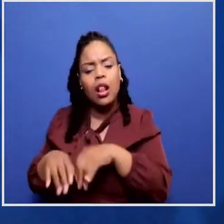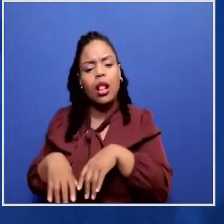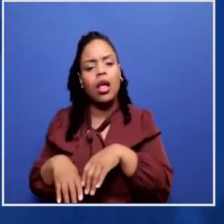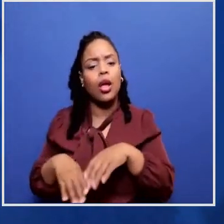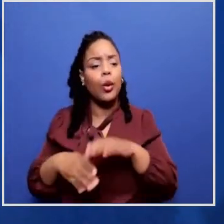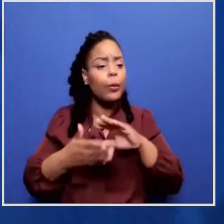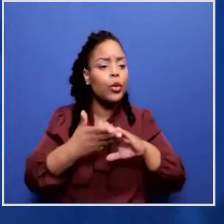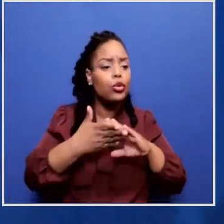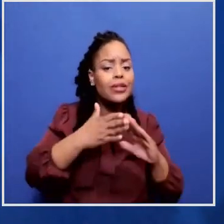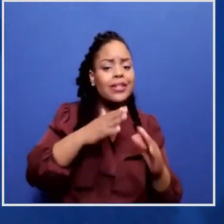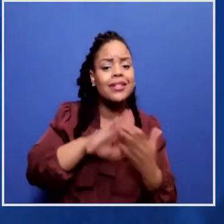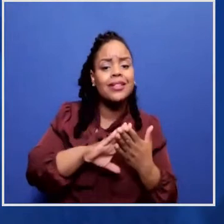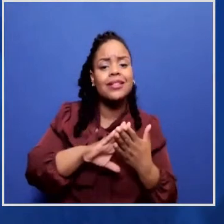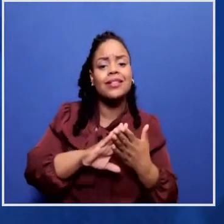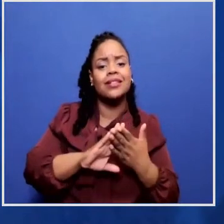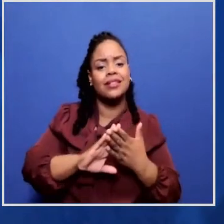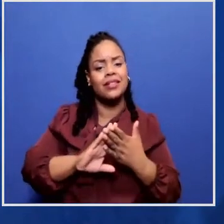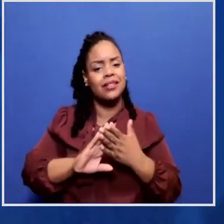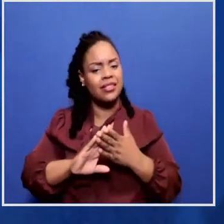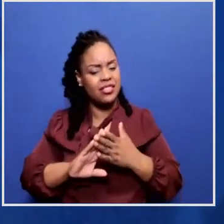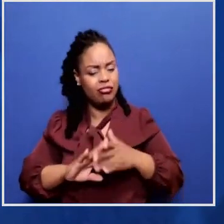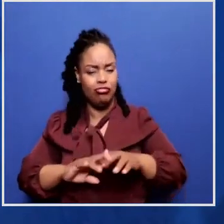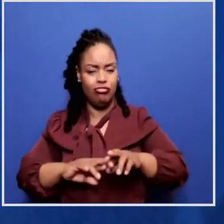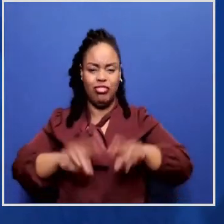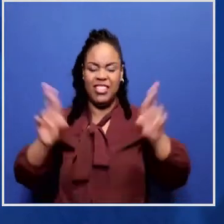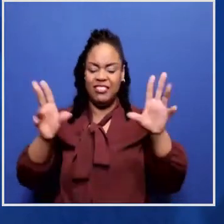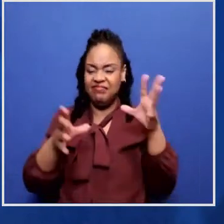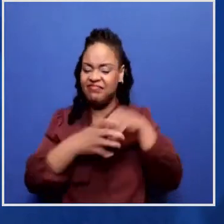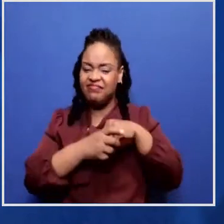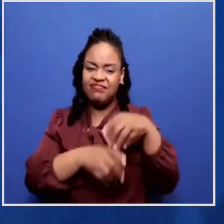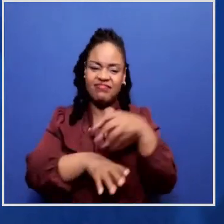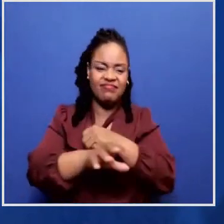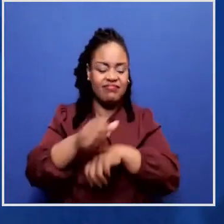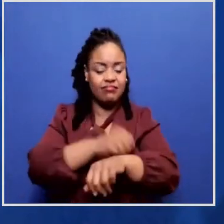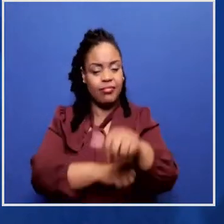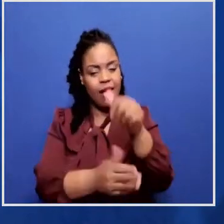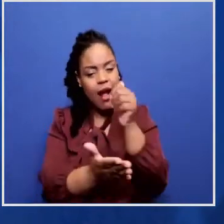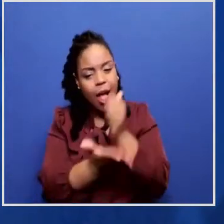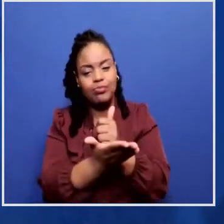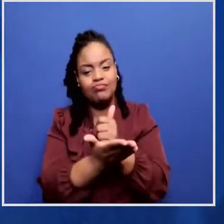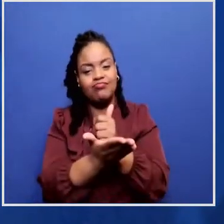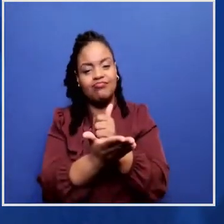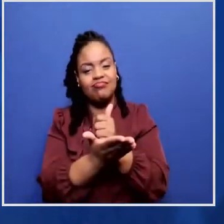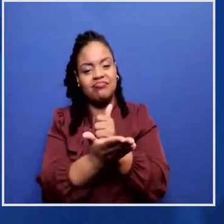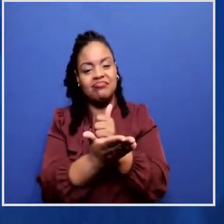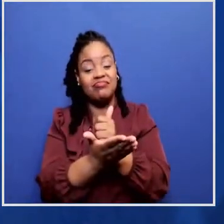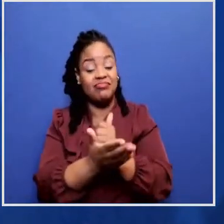ABOUT INDIVIDUALS AND COMMUNITIES, READY TO HELP.